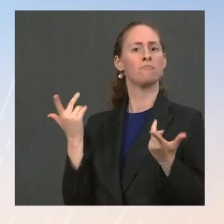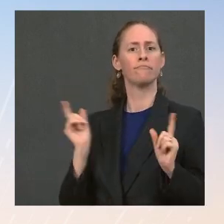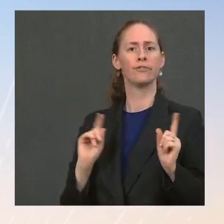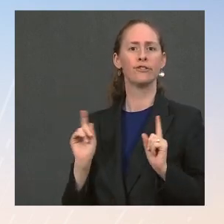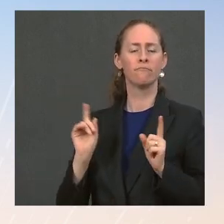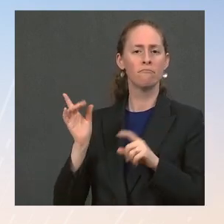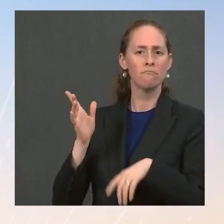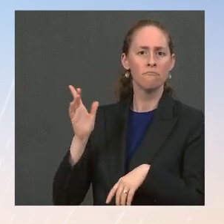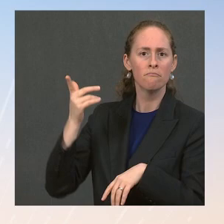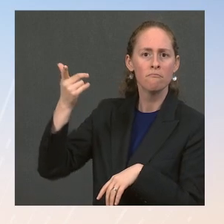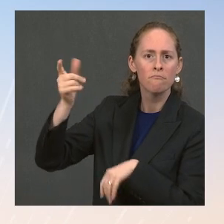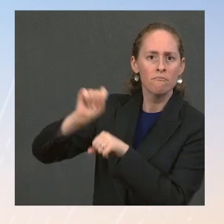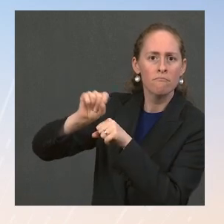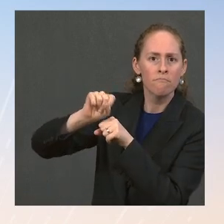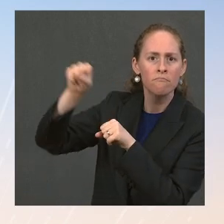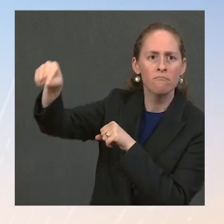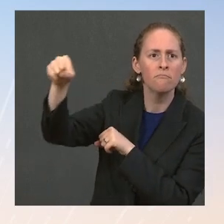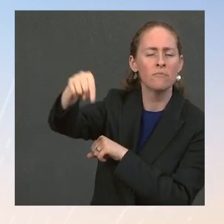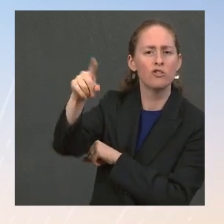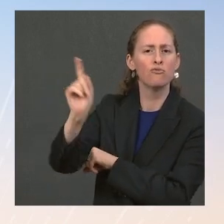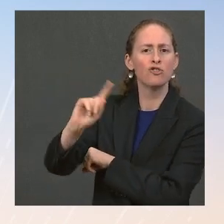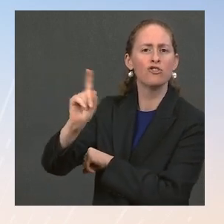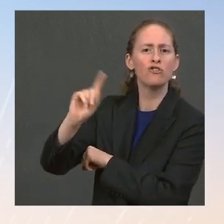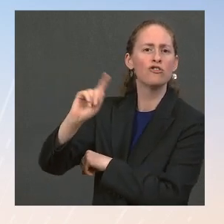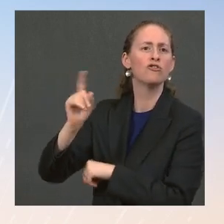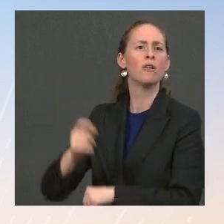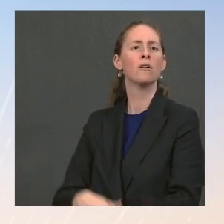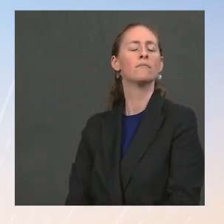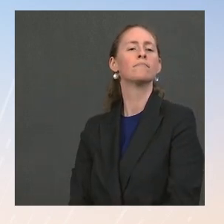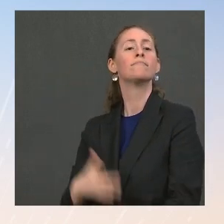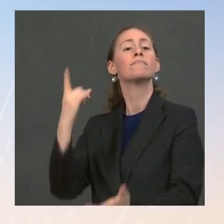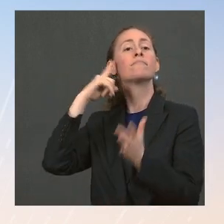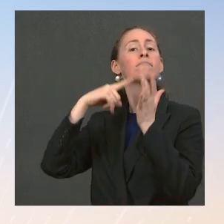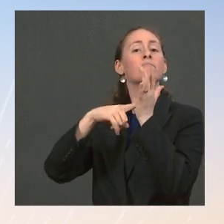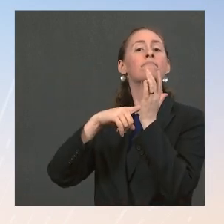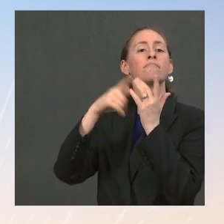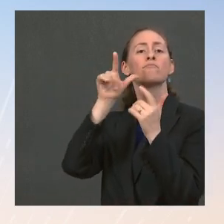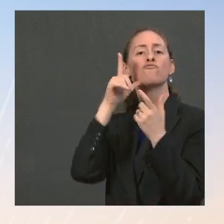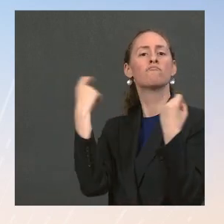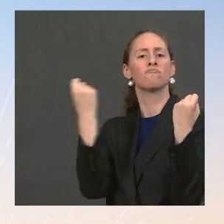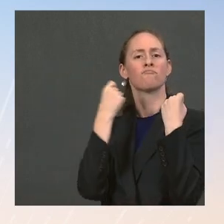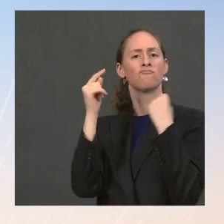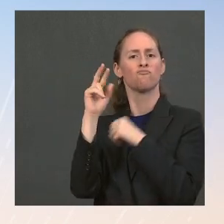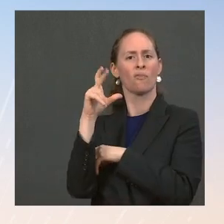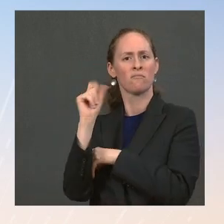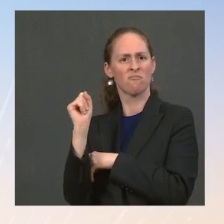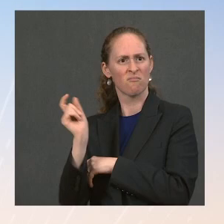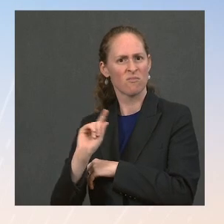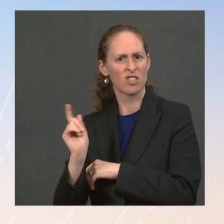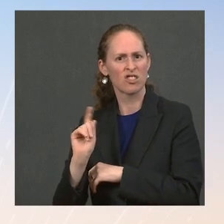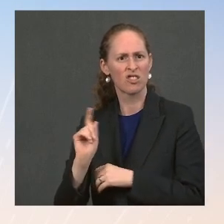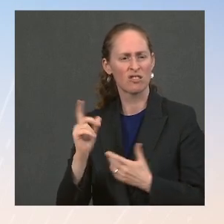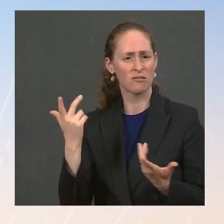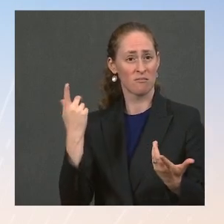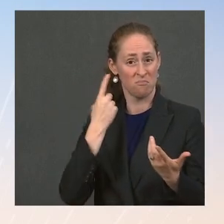overground shipping lines in the U.S. Is the President satisfied that his task force is doing a good job? Ms. Psaki: The President recognizes